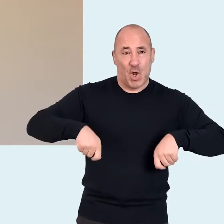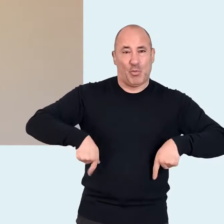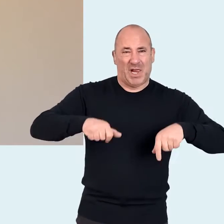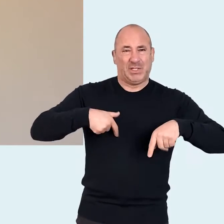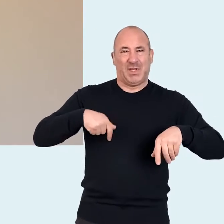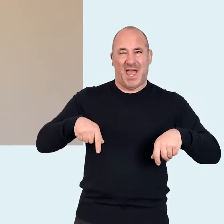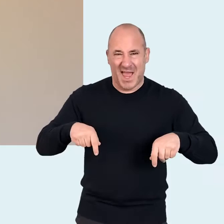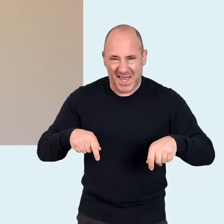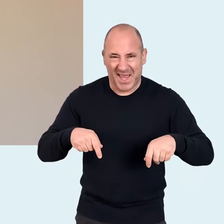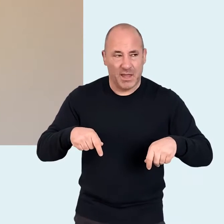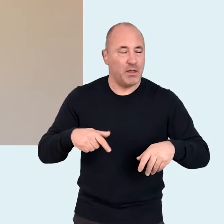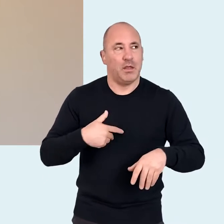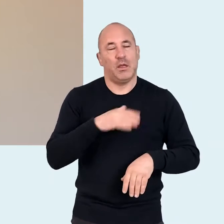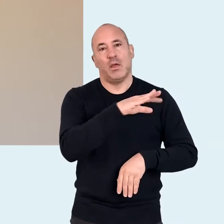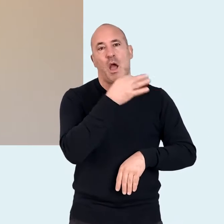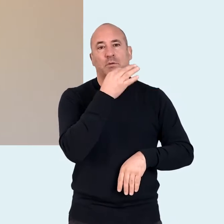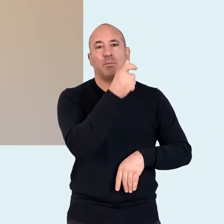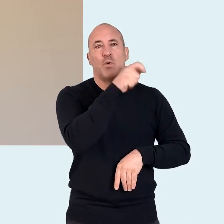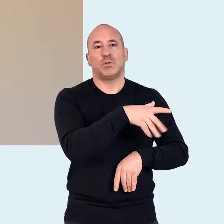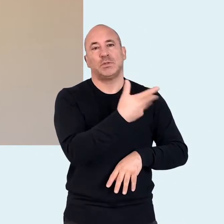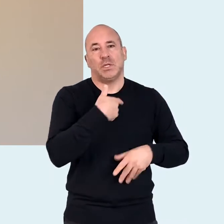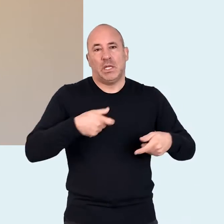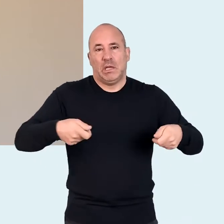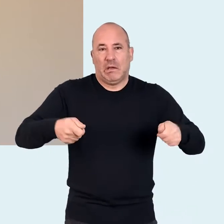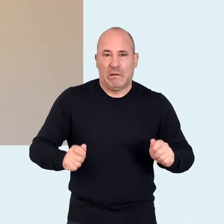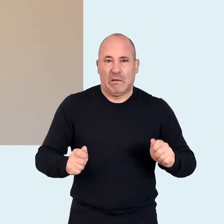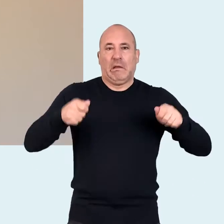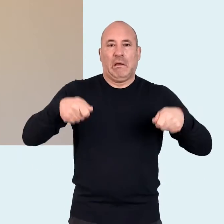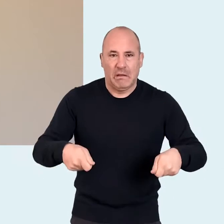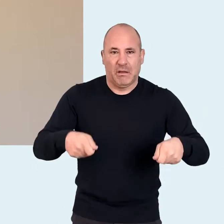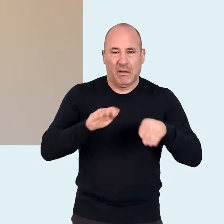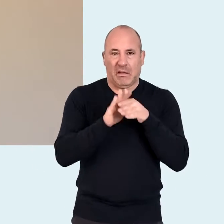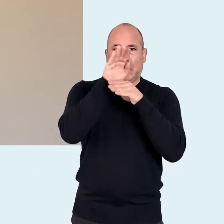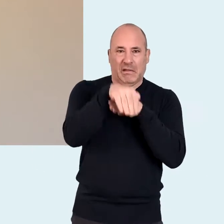and I've used my wheelchair, but have then needed somebody else to come and get me over